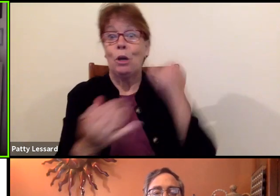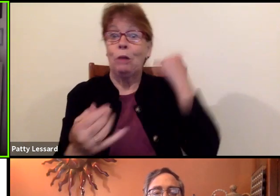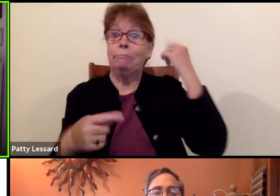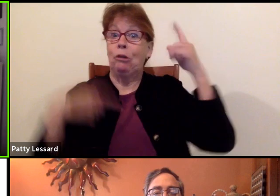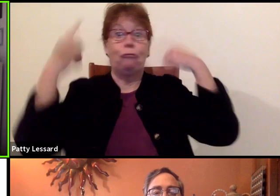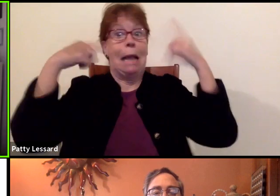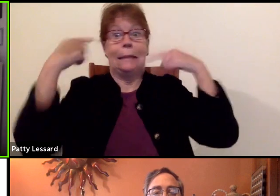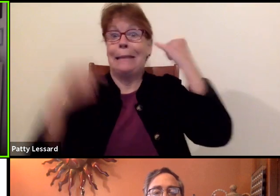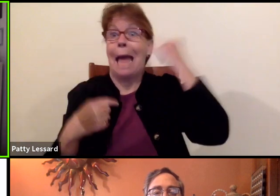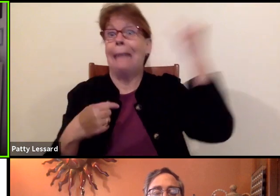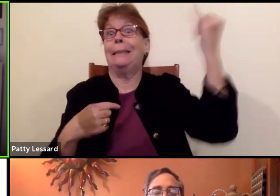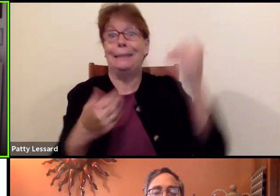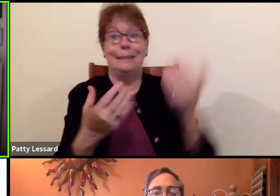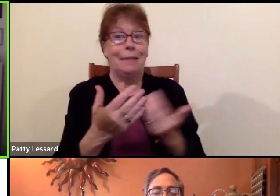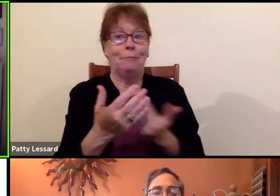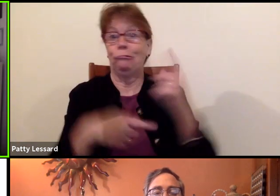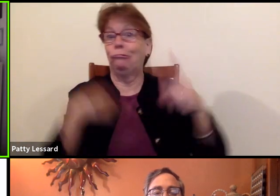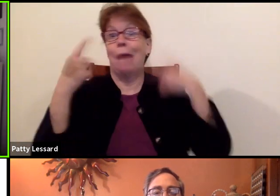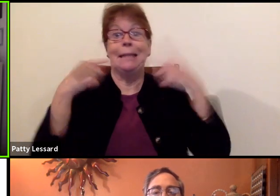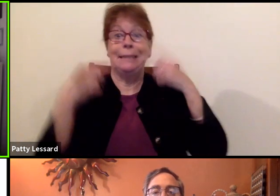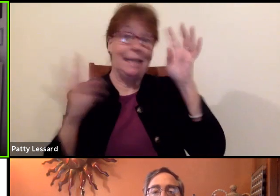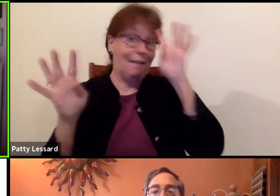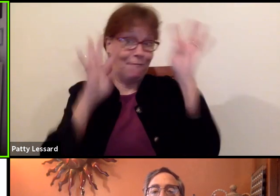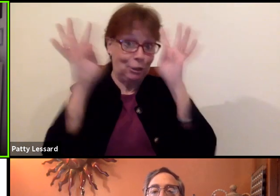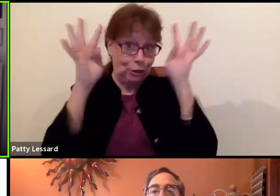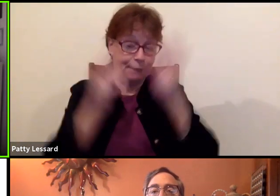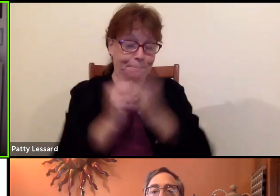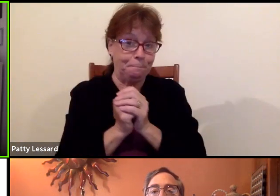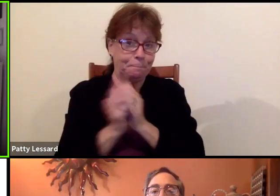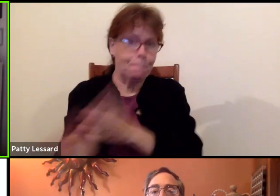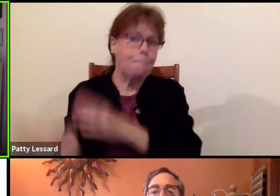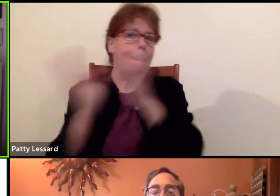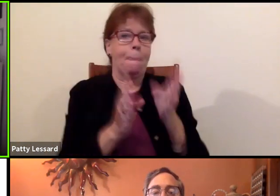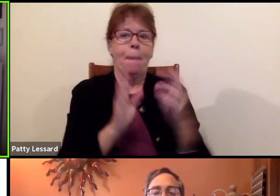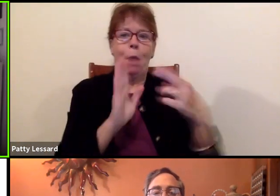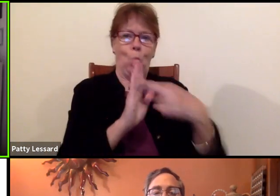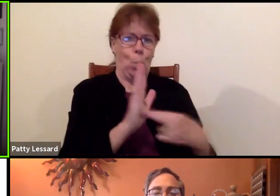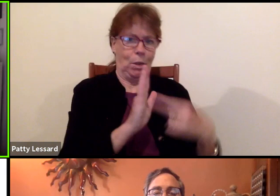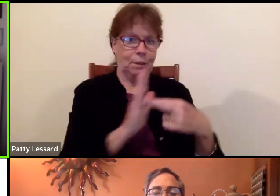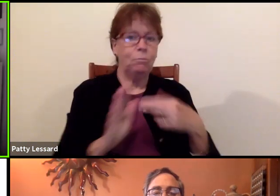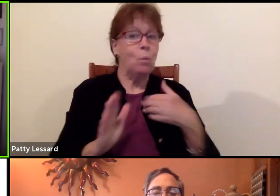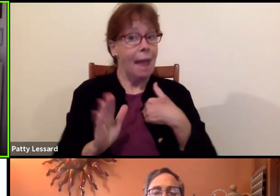And nonetheless, we're trying to serve the same wide variety of people with digital products and with crazy new ideas and